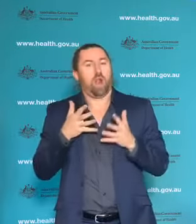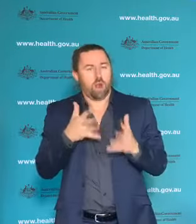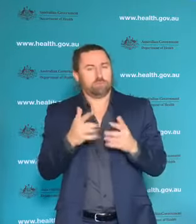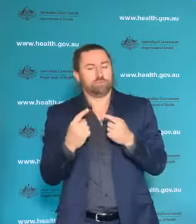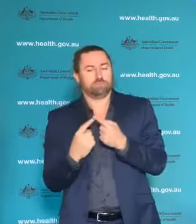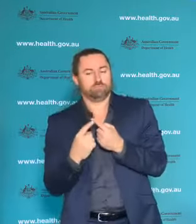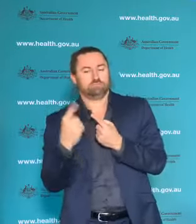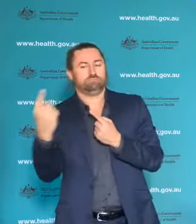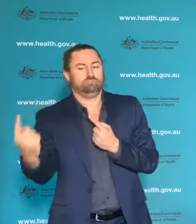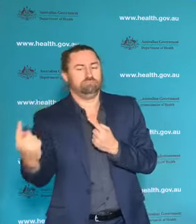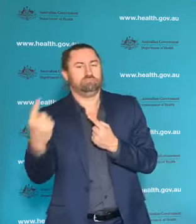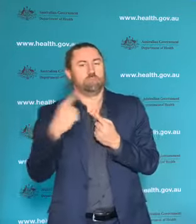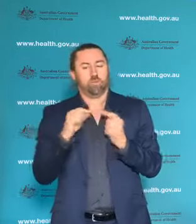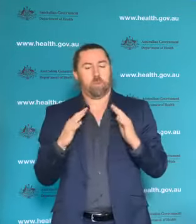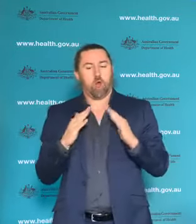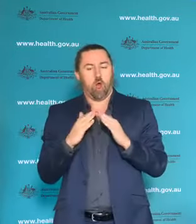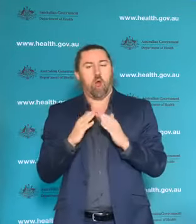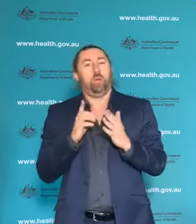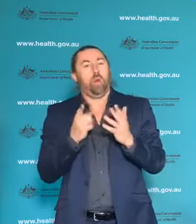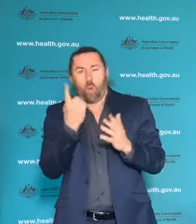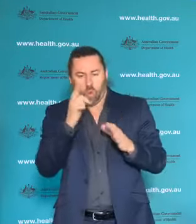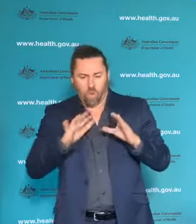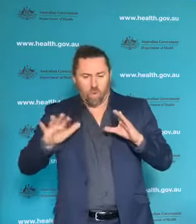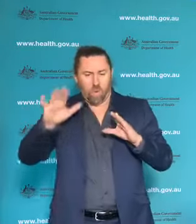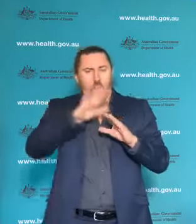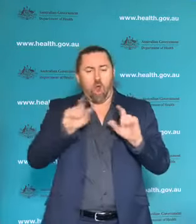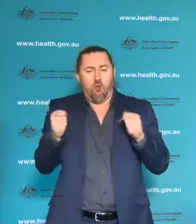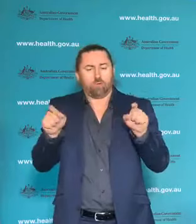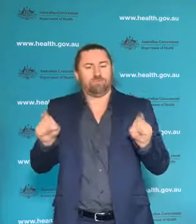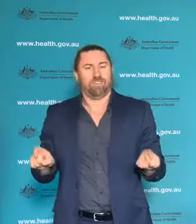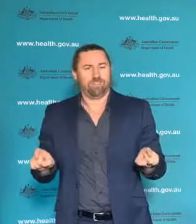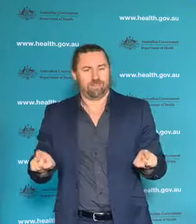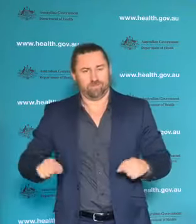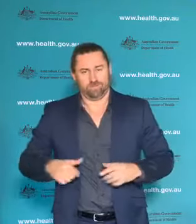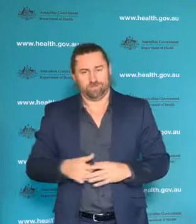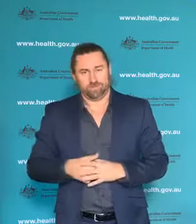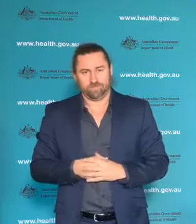for leaving your home during the lockdown.